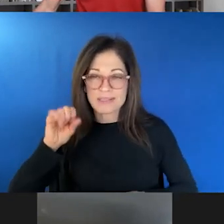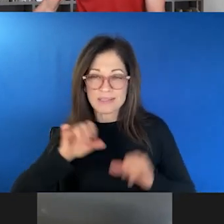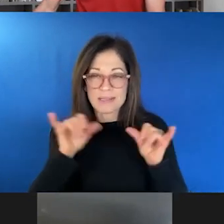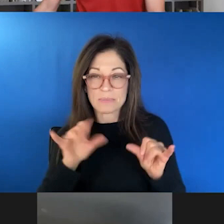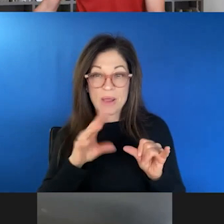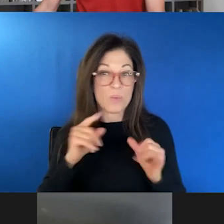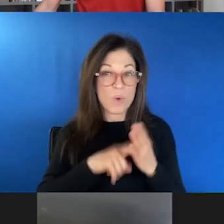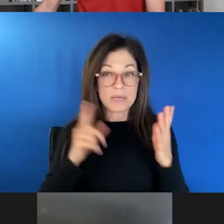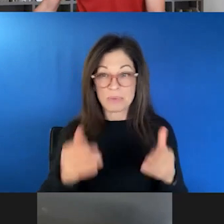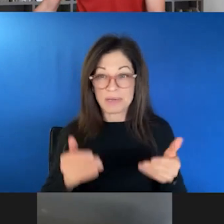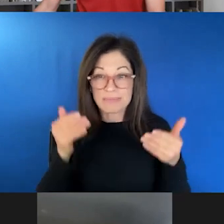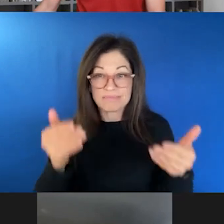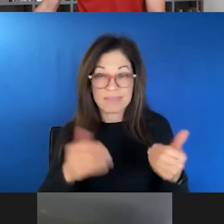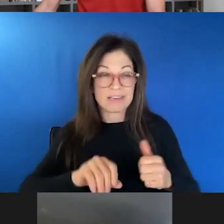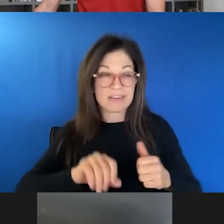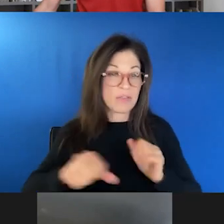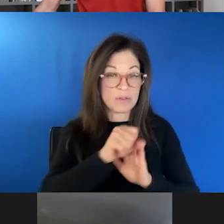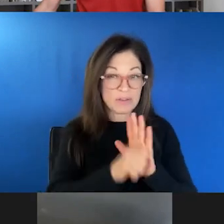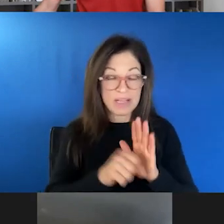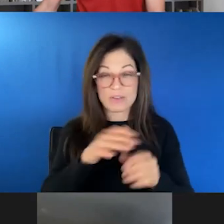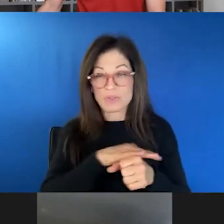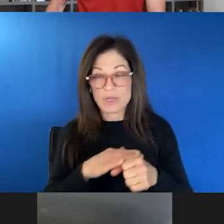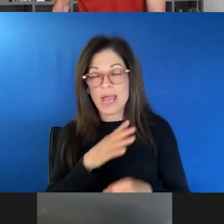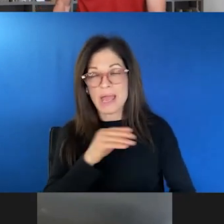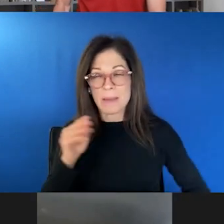WITH THE REGIONS AND STATES. THE MEDICAID PROGRAMS MAY NOT